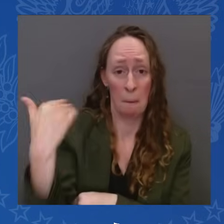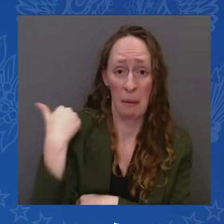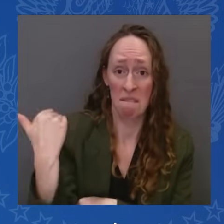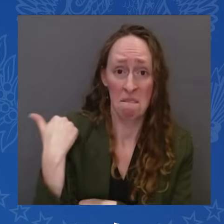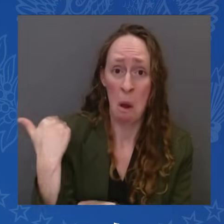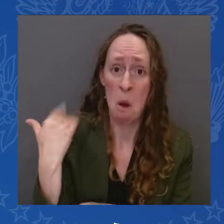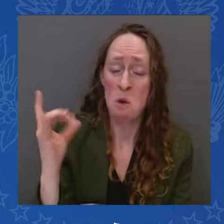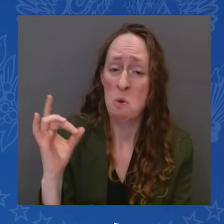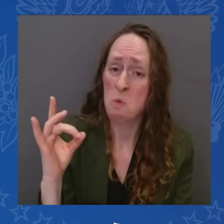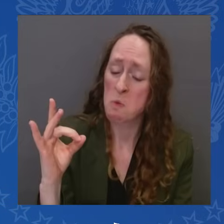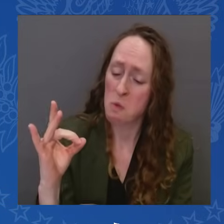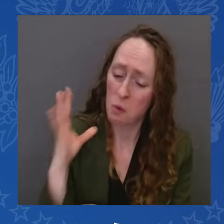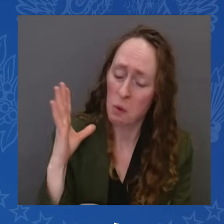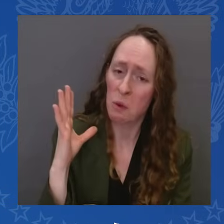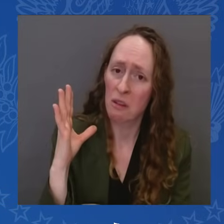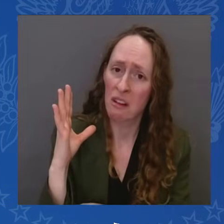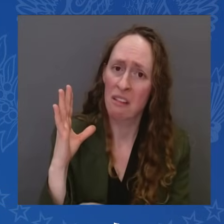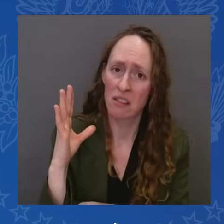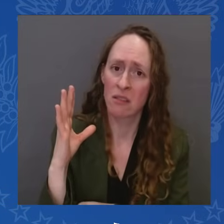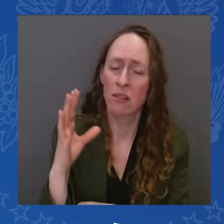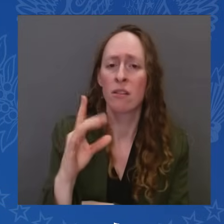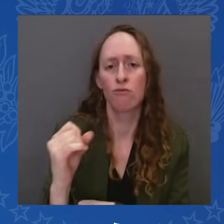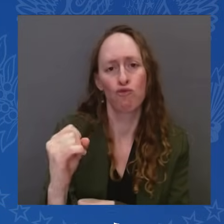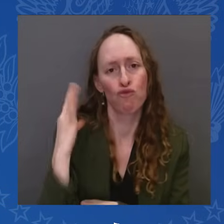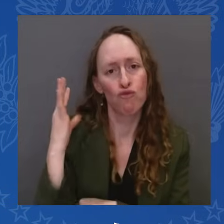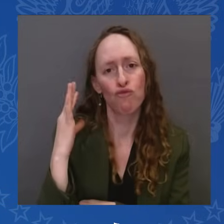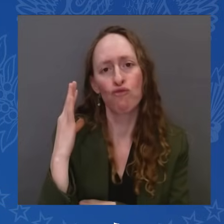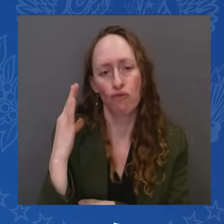the safety of innocent Palestinians is still of great concern.